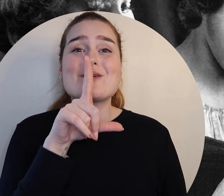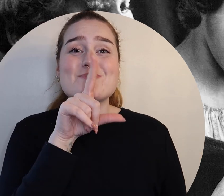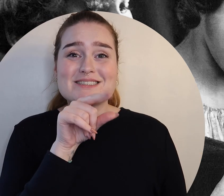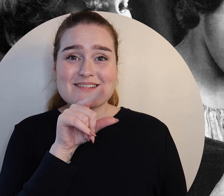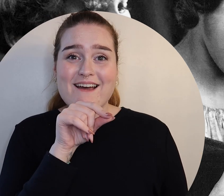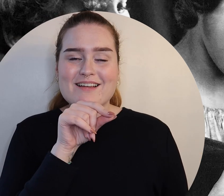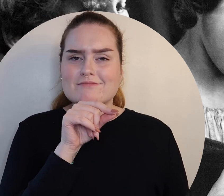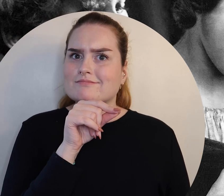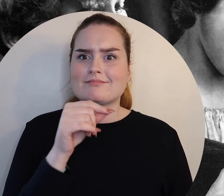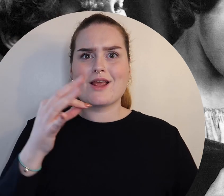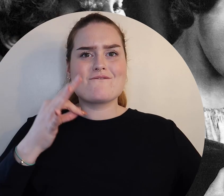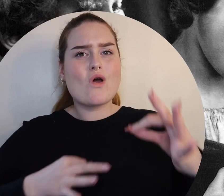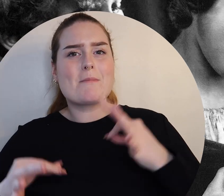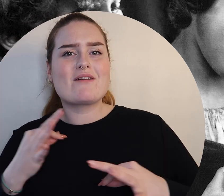fantasy film, The Blue Bird,